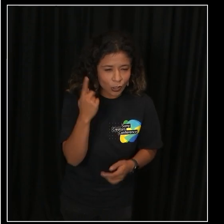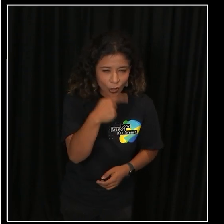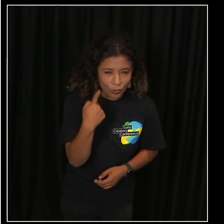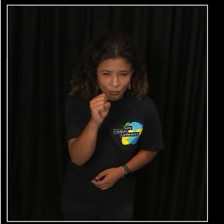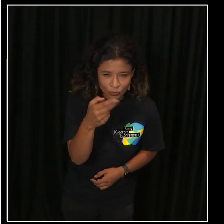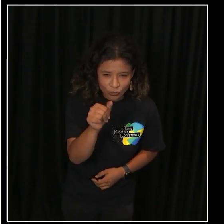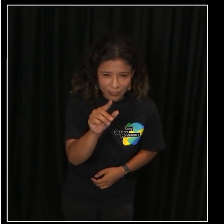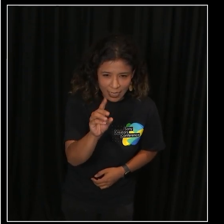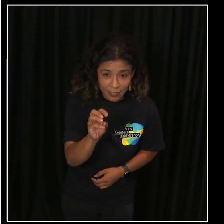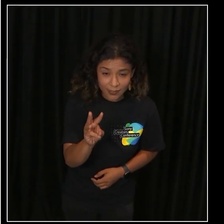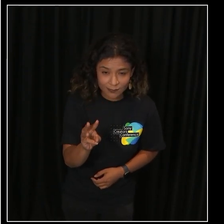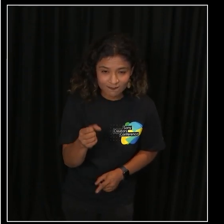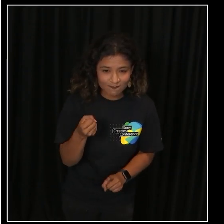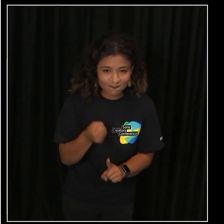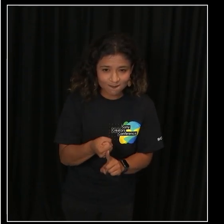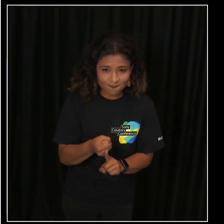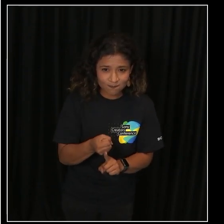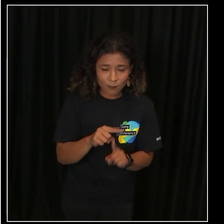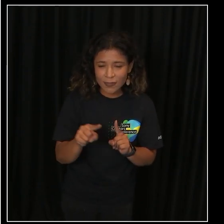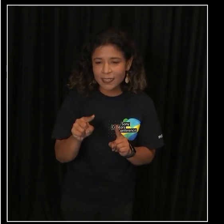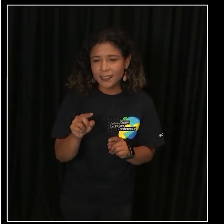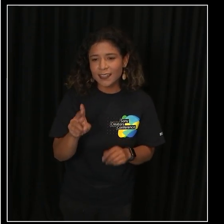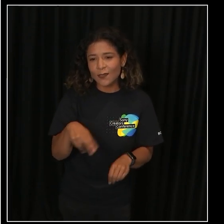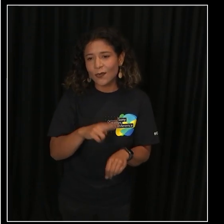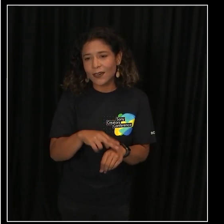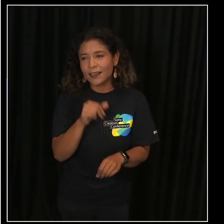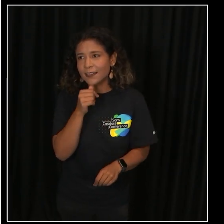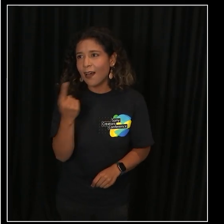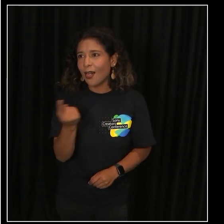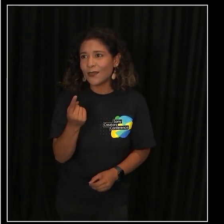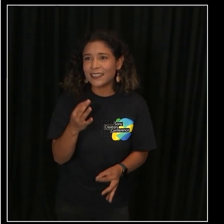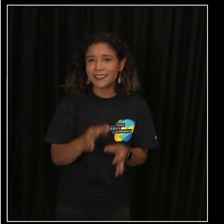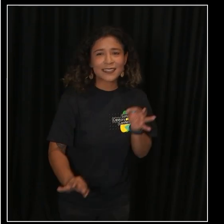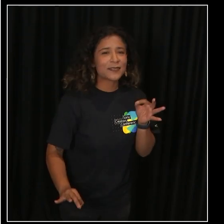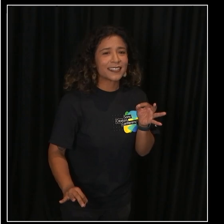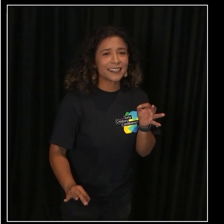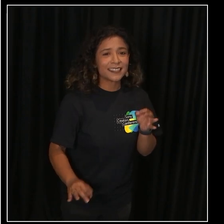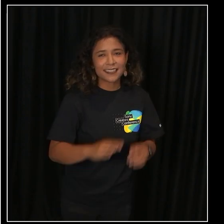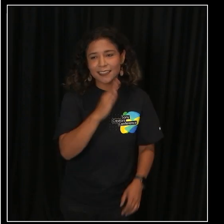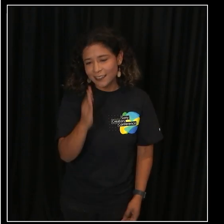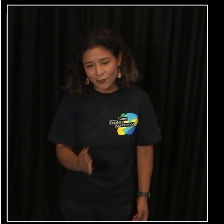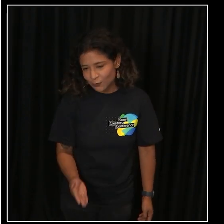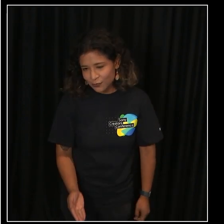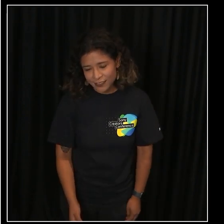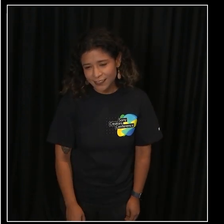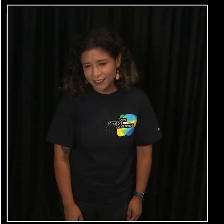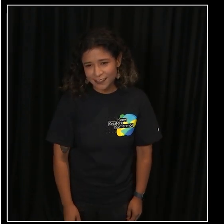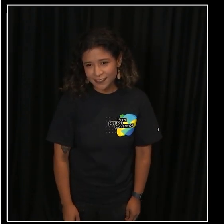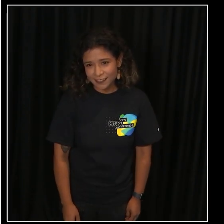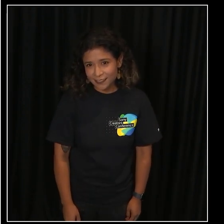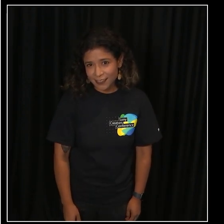Of course, it's not quite that simple, is it? It never is. So what goes wrong?